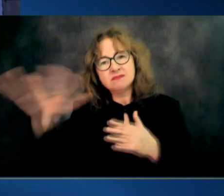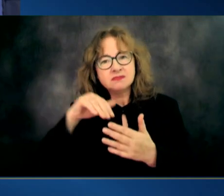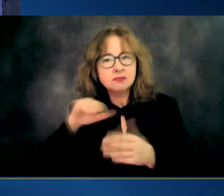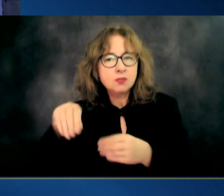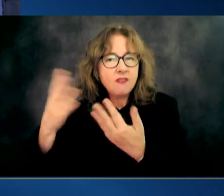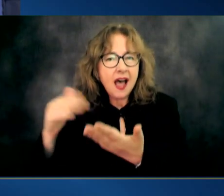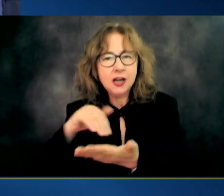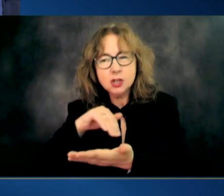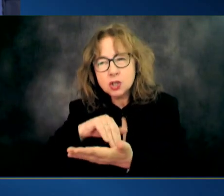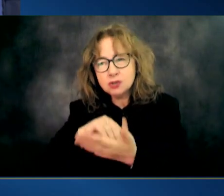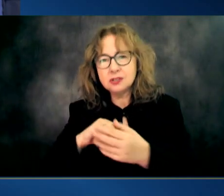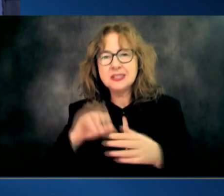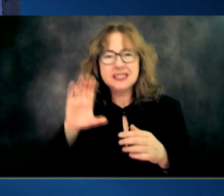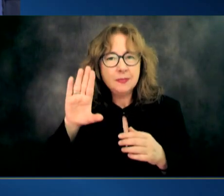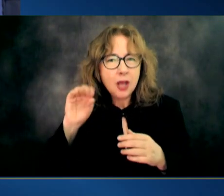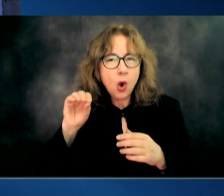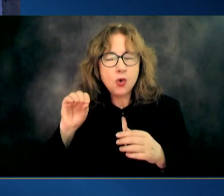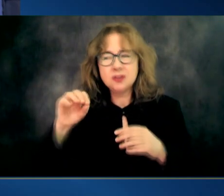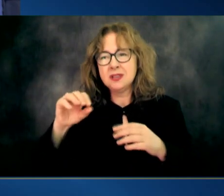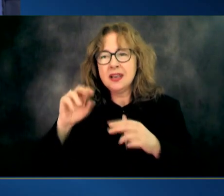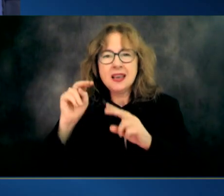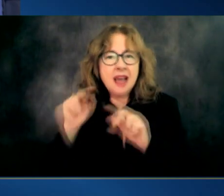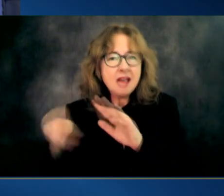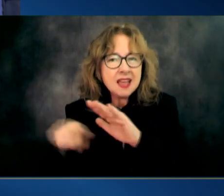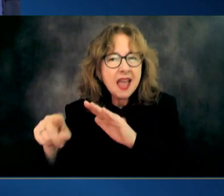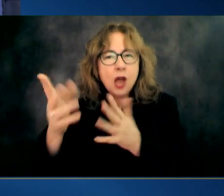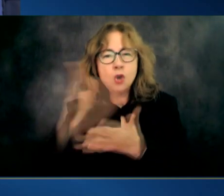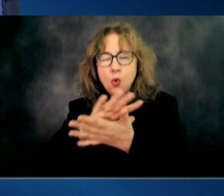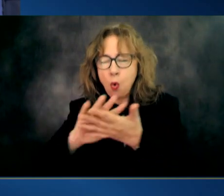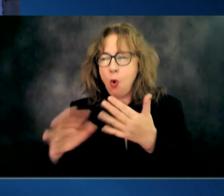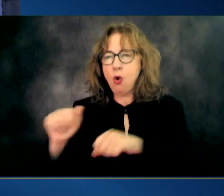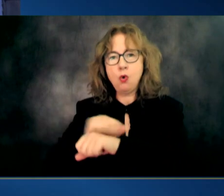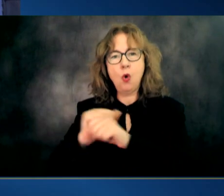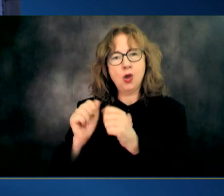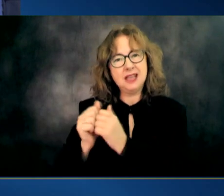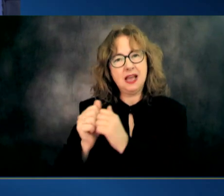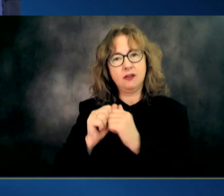navigators that all work together, all 30 of them, to make sure that these patients,